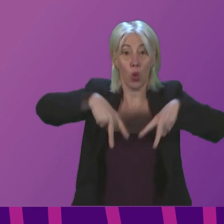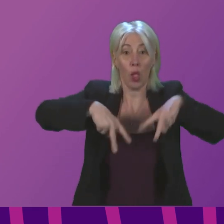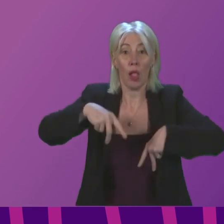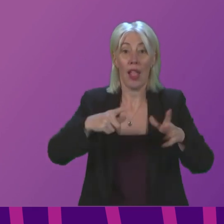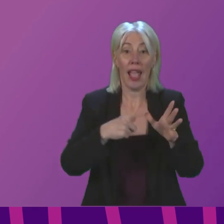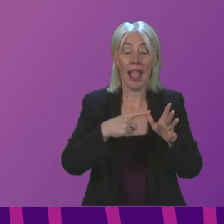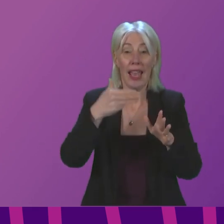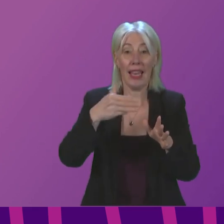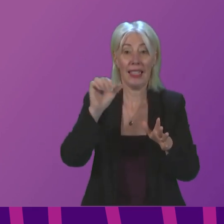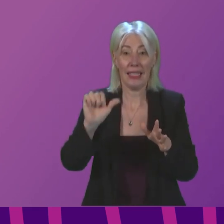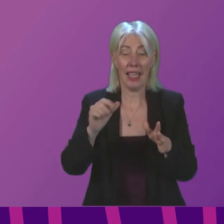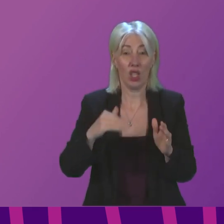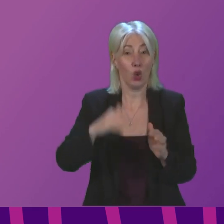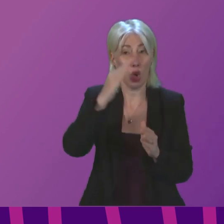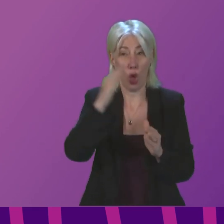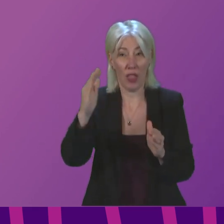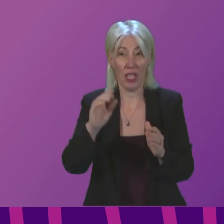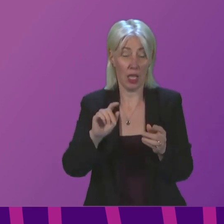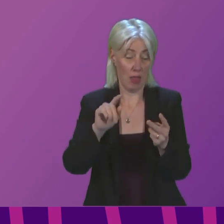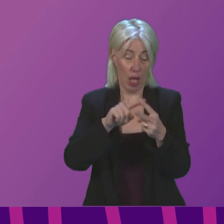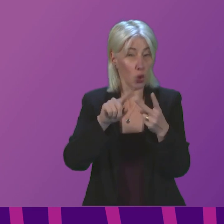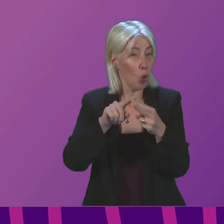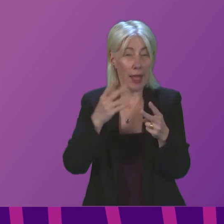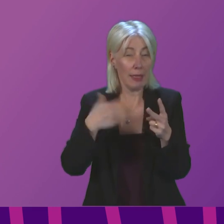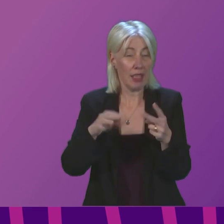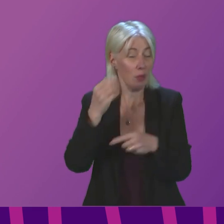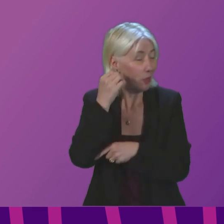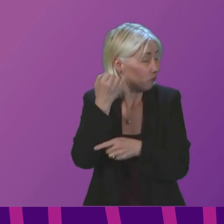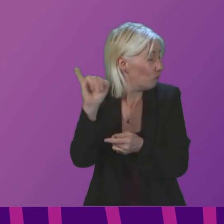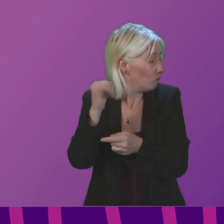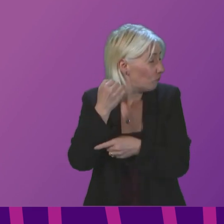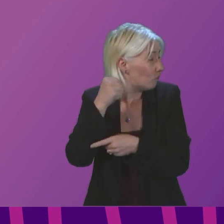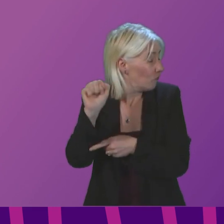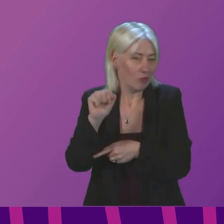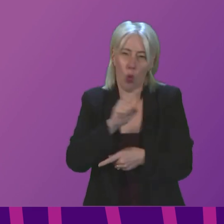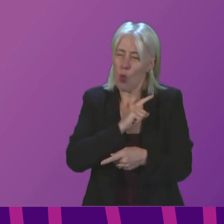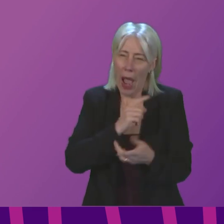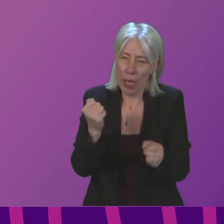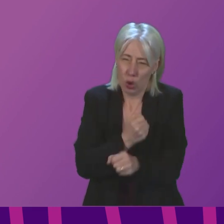the north-east why she has turned her back on them?